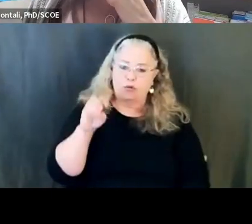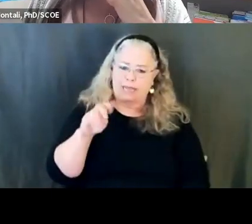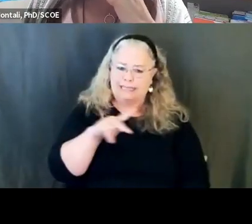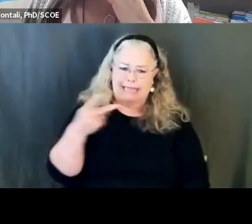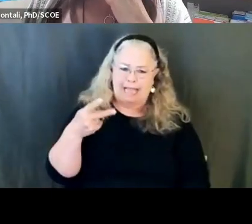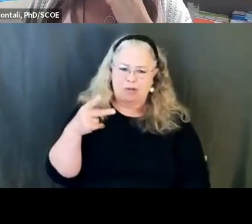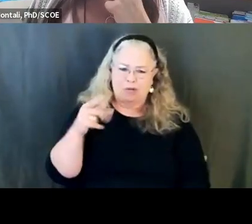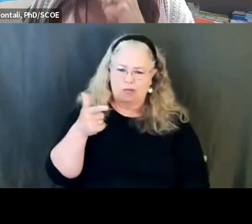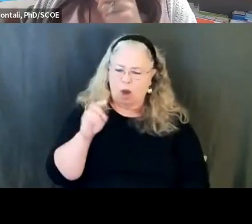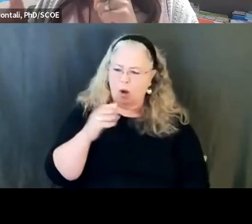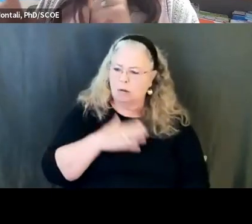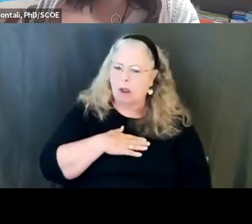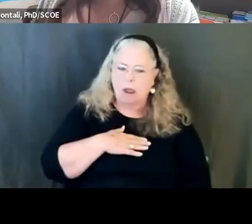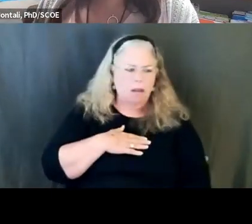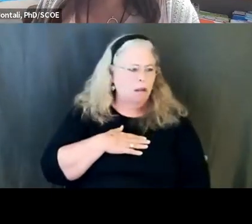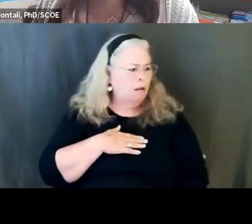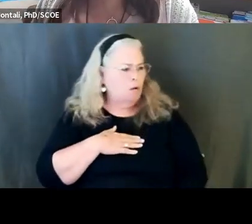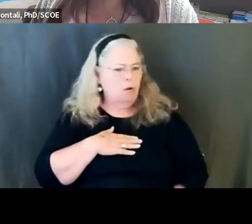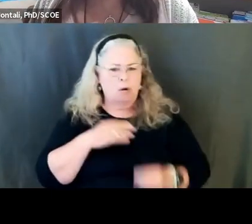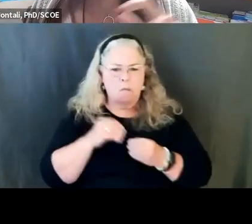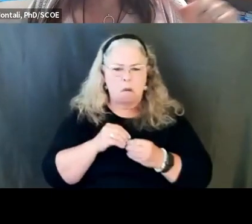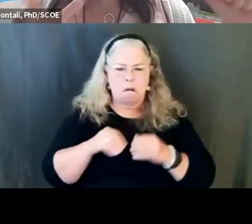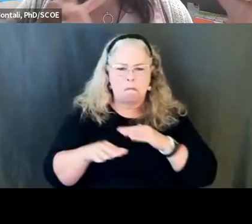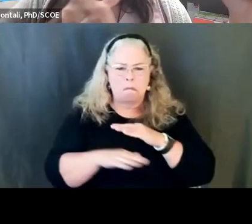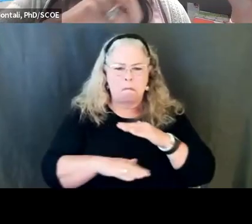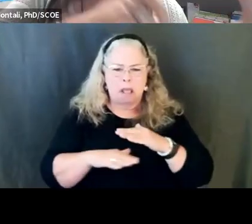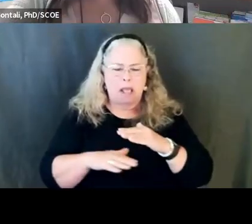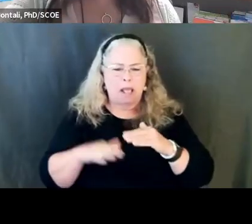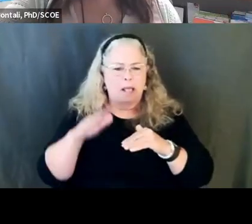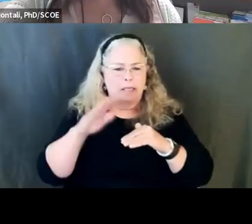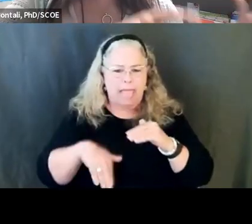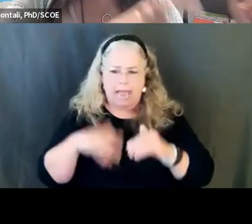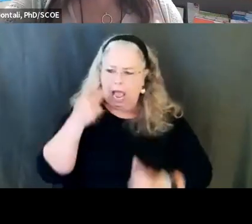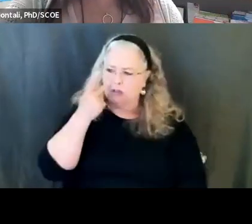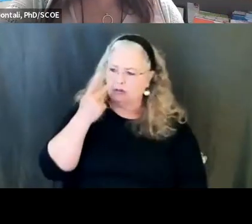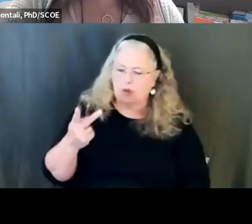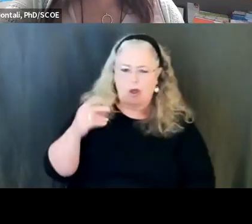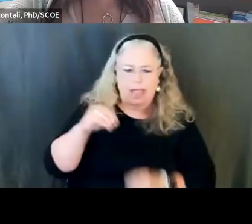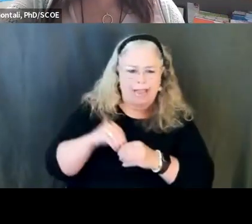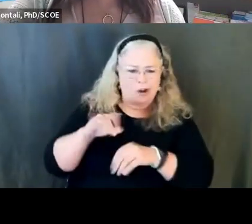think “Oh my goodness this is much more basic than I saw in the you know the early learning crowd